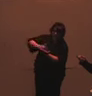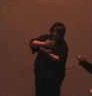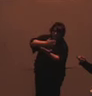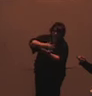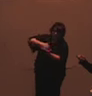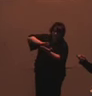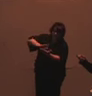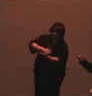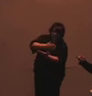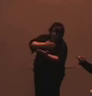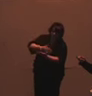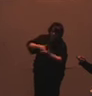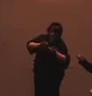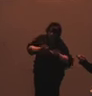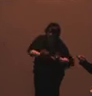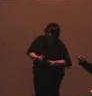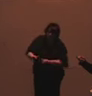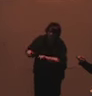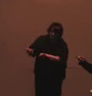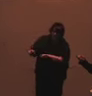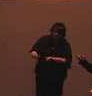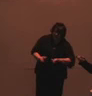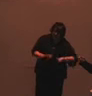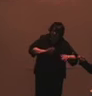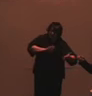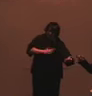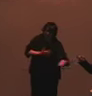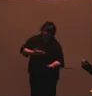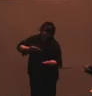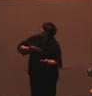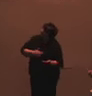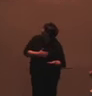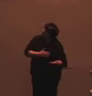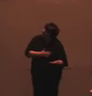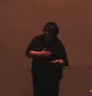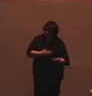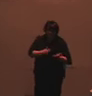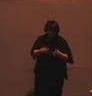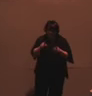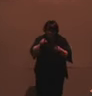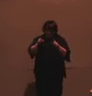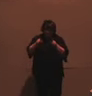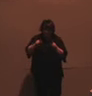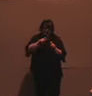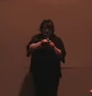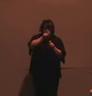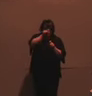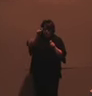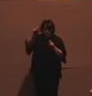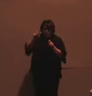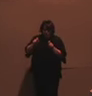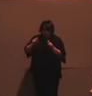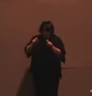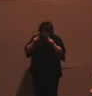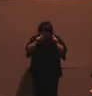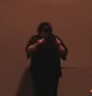So in the relationship between these two notes, some kind of time starts to flow.